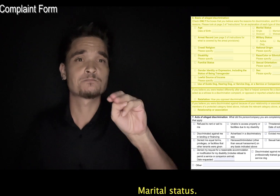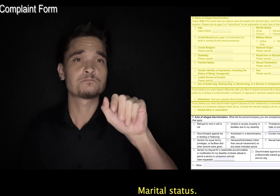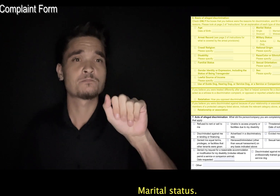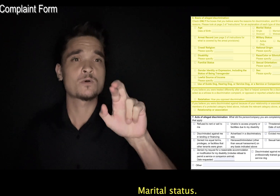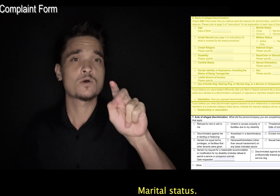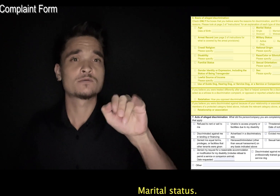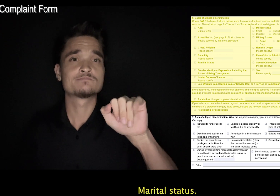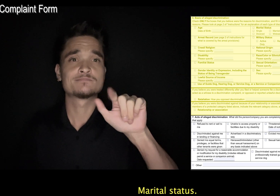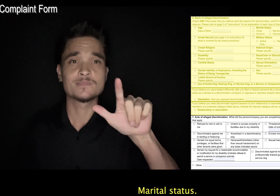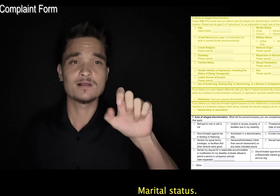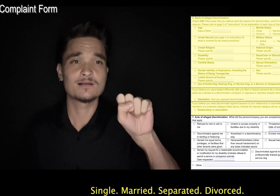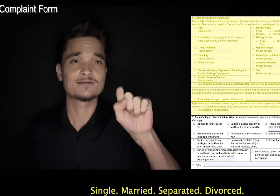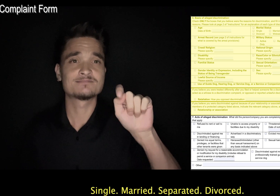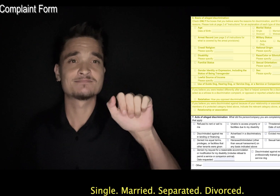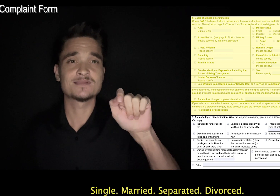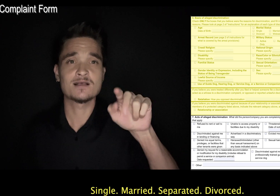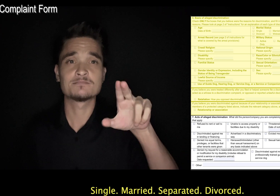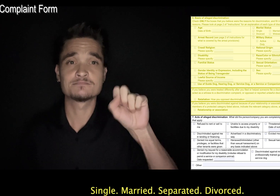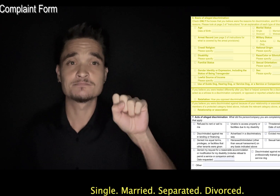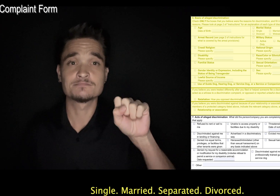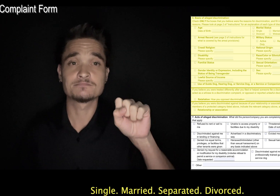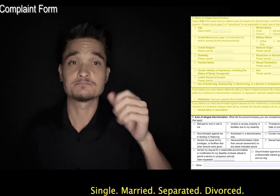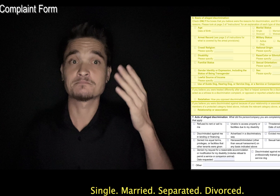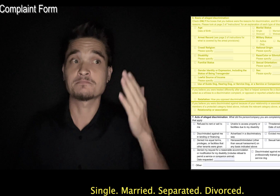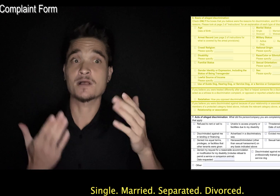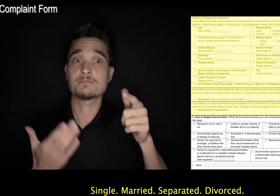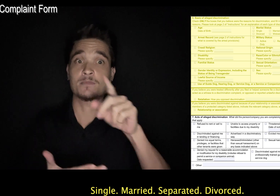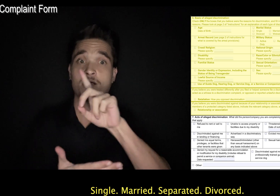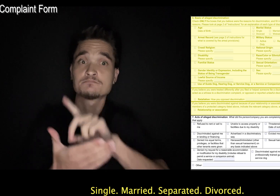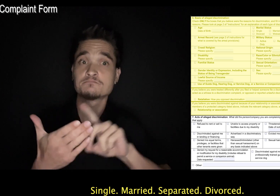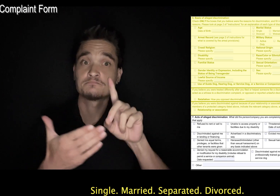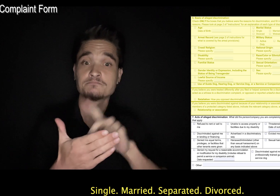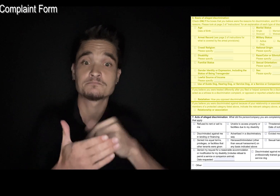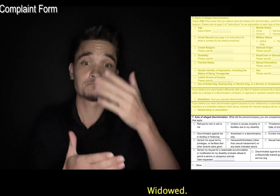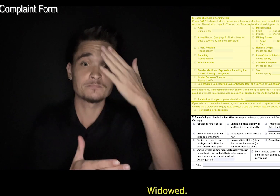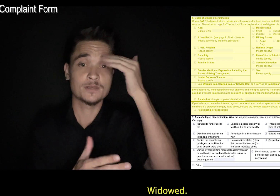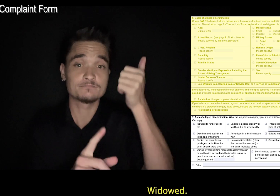Marital status. Single. Married. Separated. Divorced. Widowed.